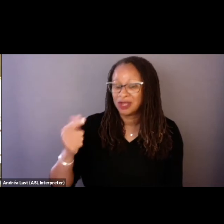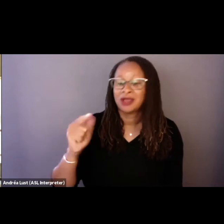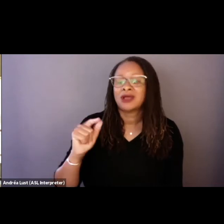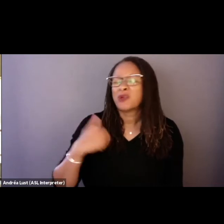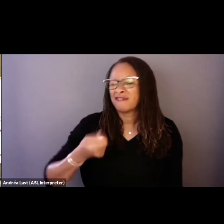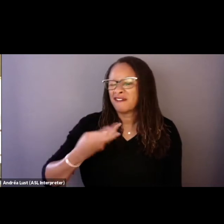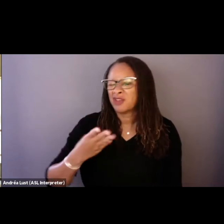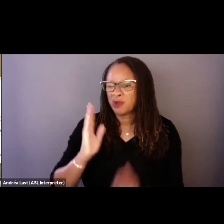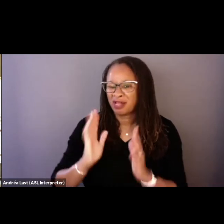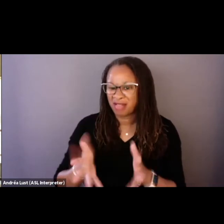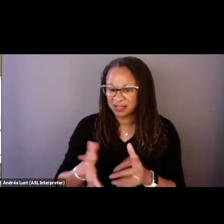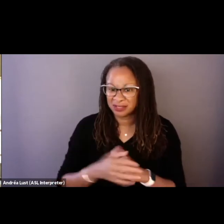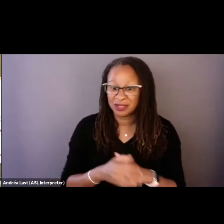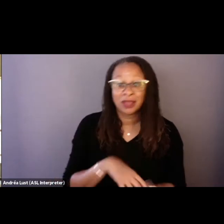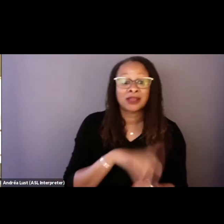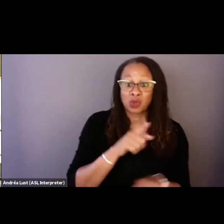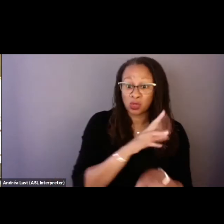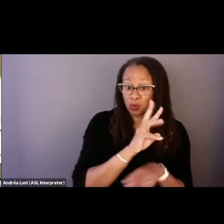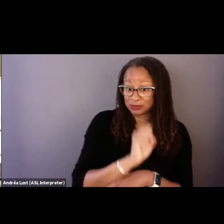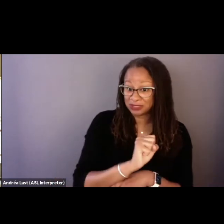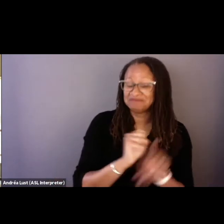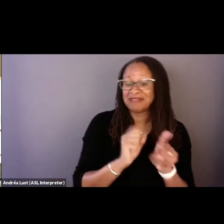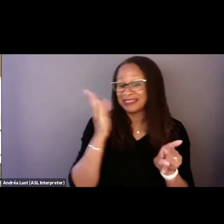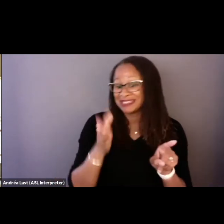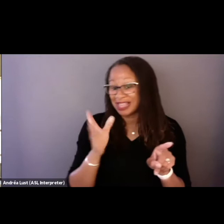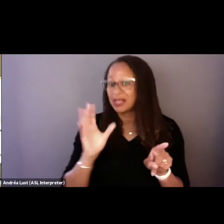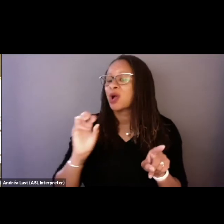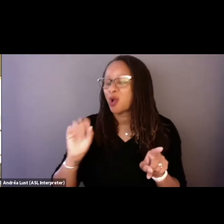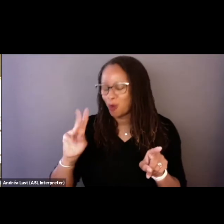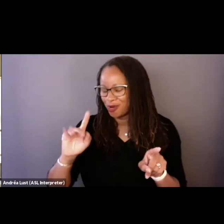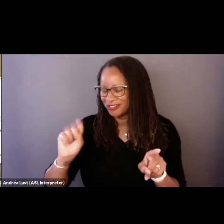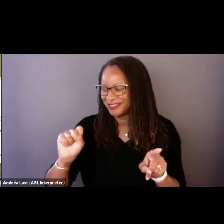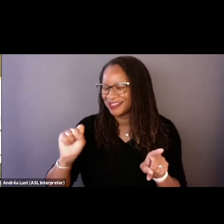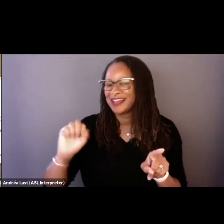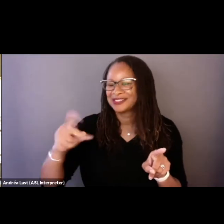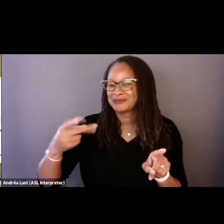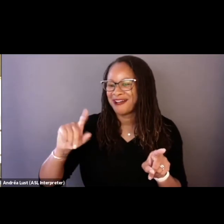If you go to documentary.org/awardspotlight, it'll take you directly there.